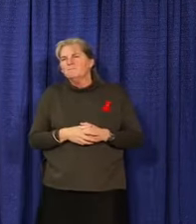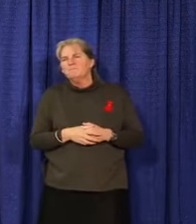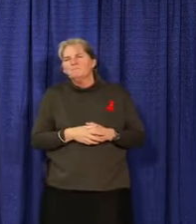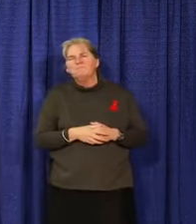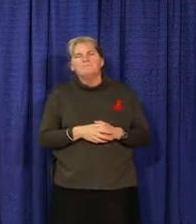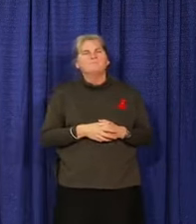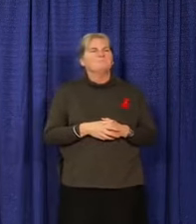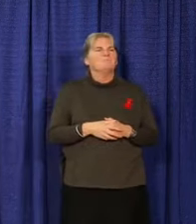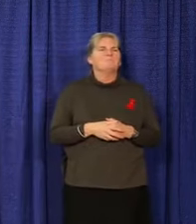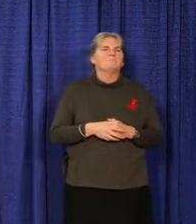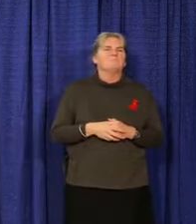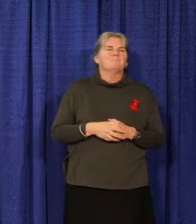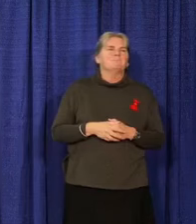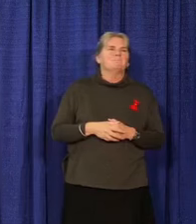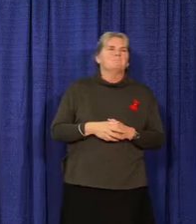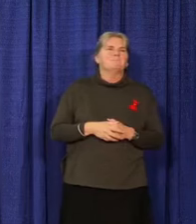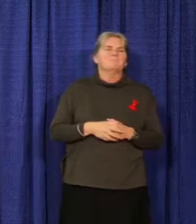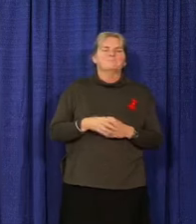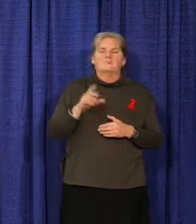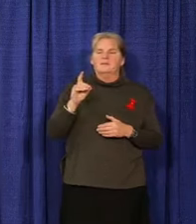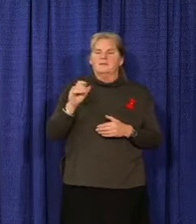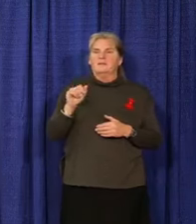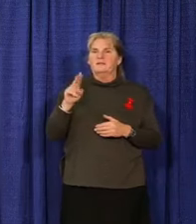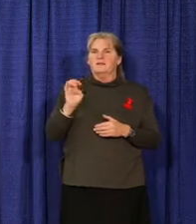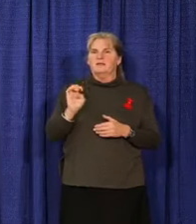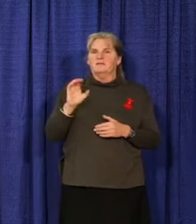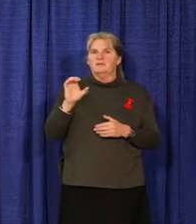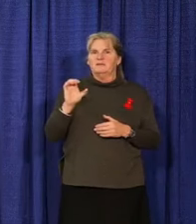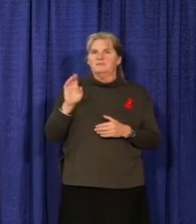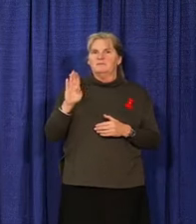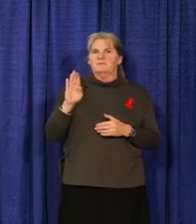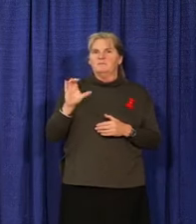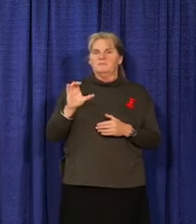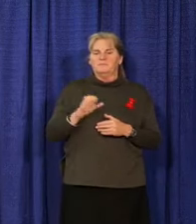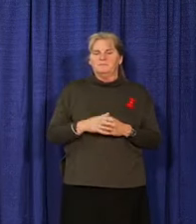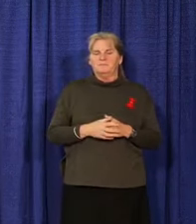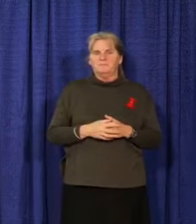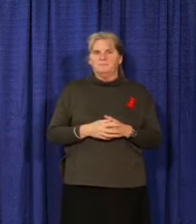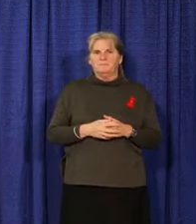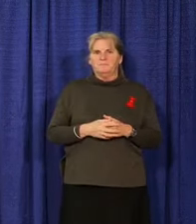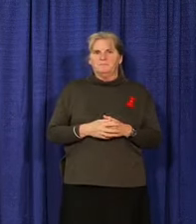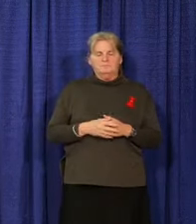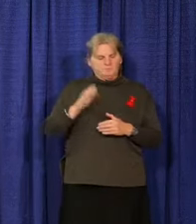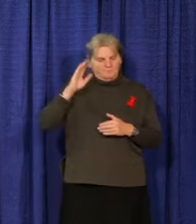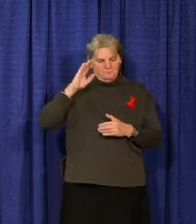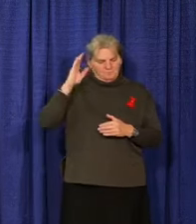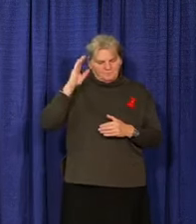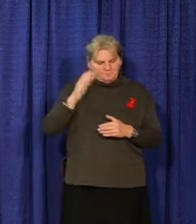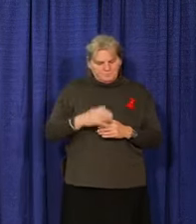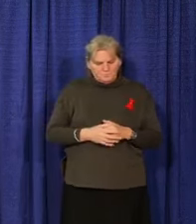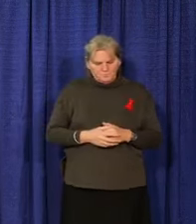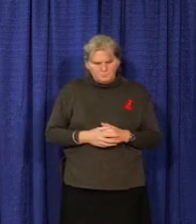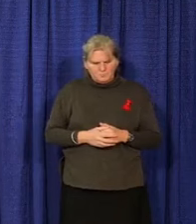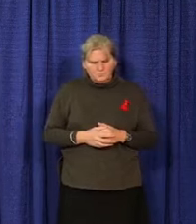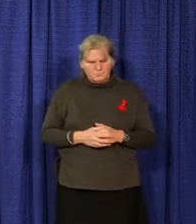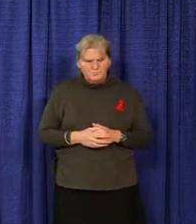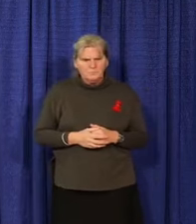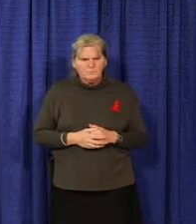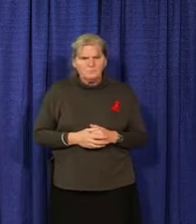Pat: Thank you. We will move to Dave, CBC. Reporter: Hi.